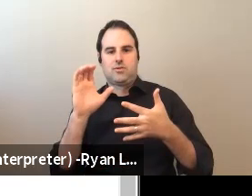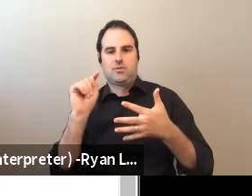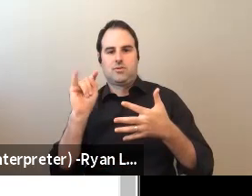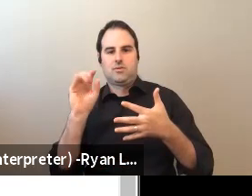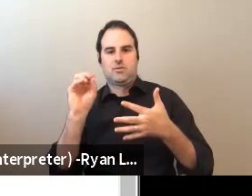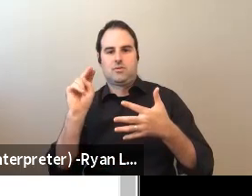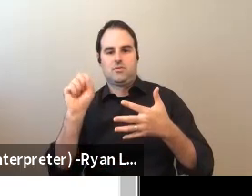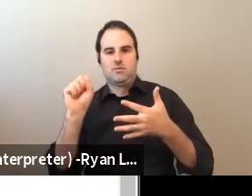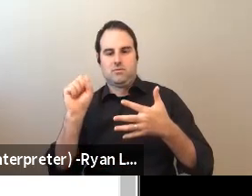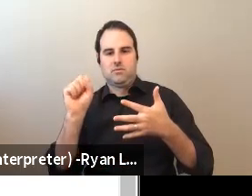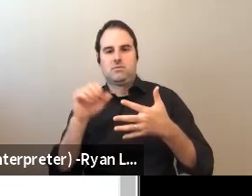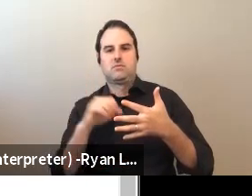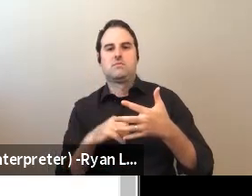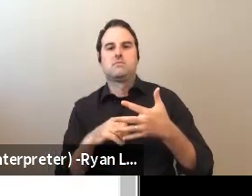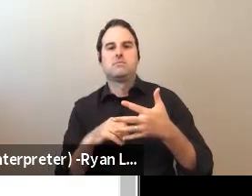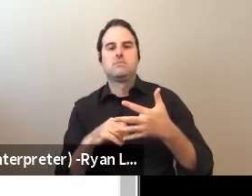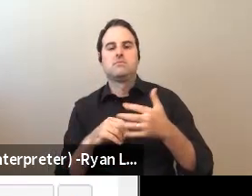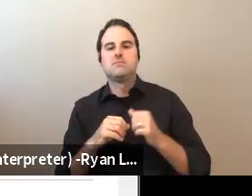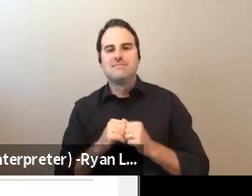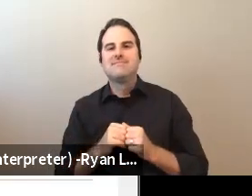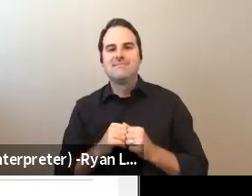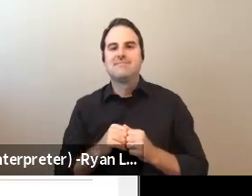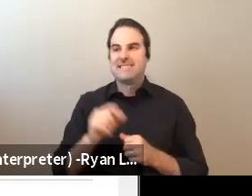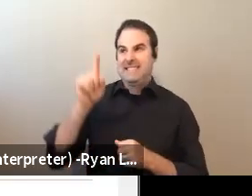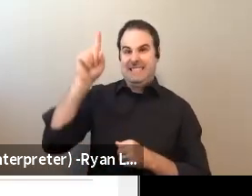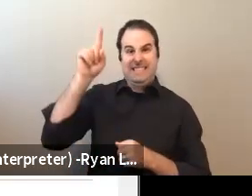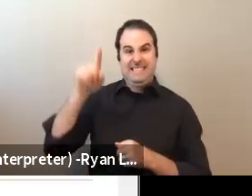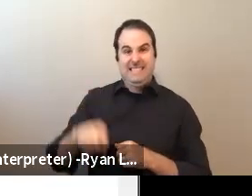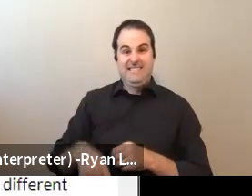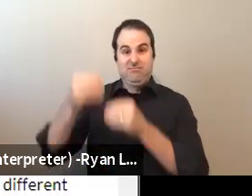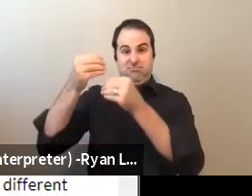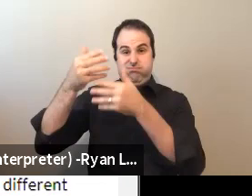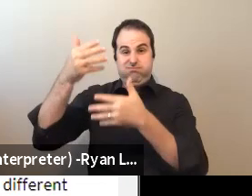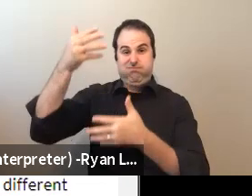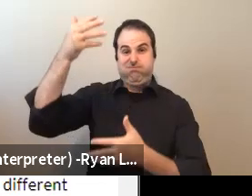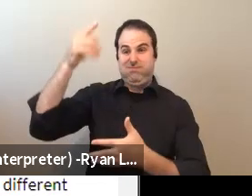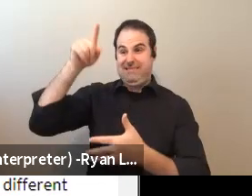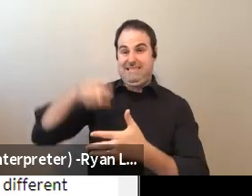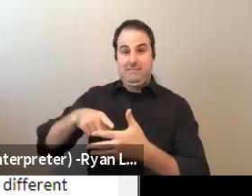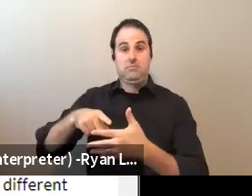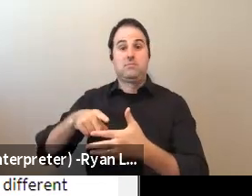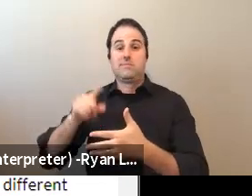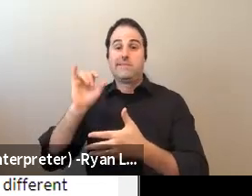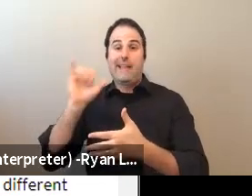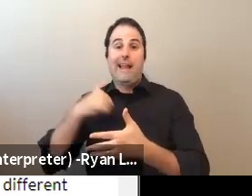Sally Potter: These are all the collections that I know about there may be more I have tried to indicate